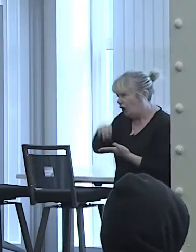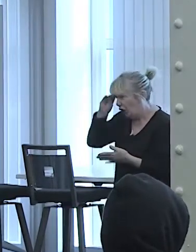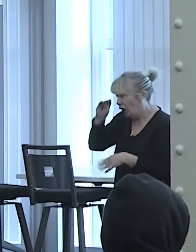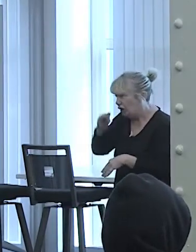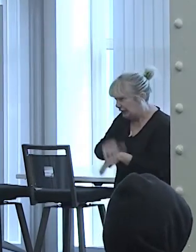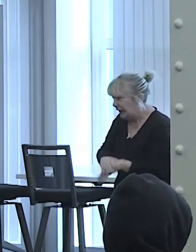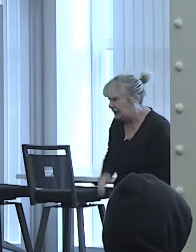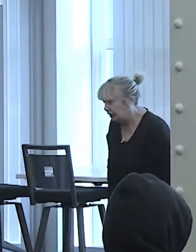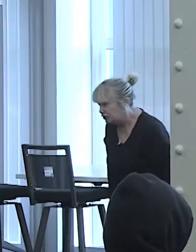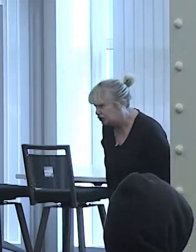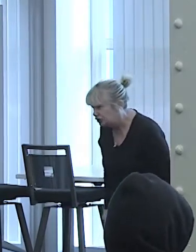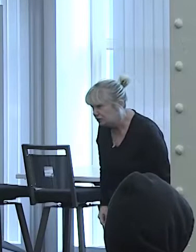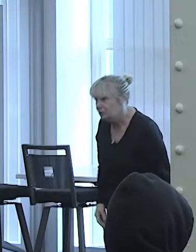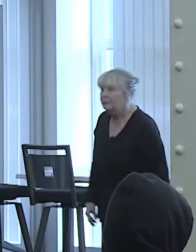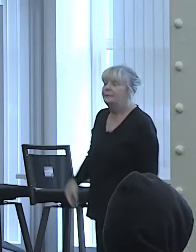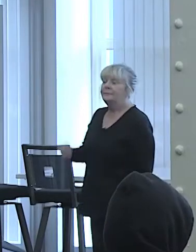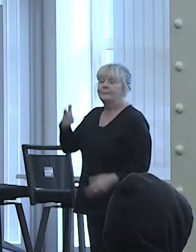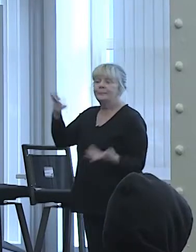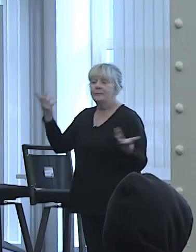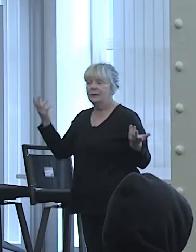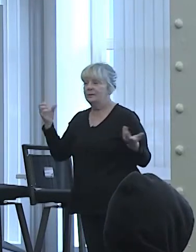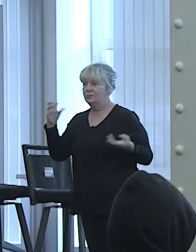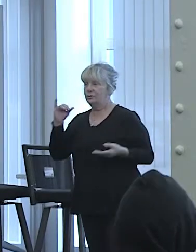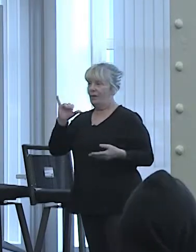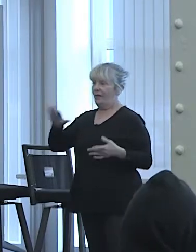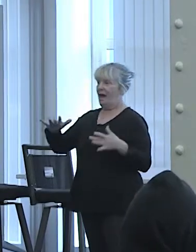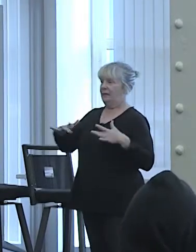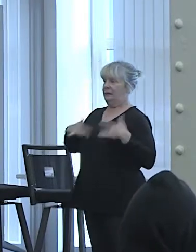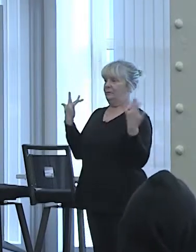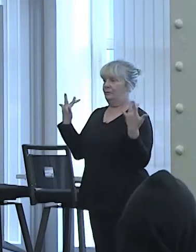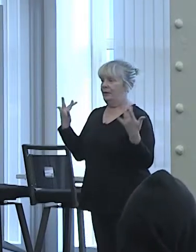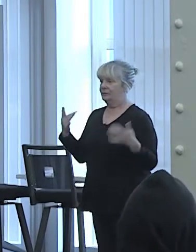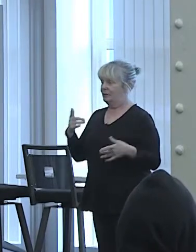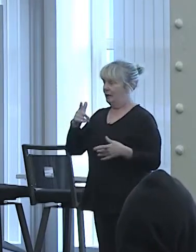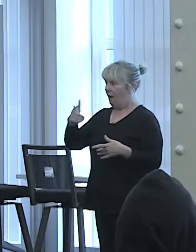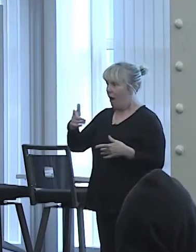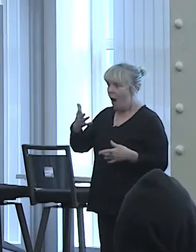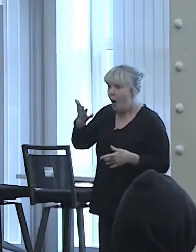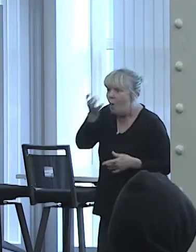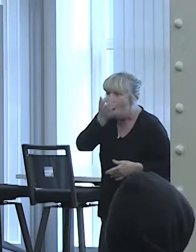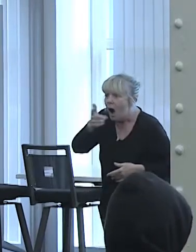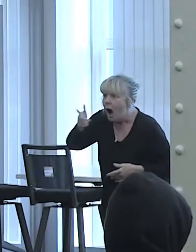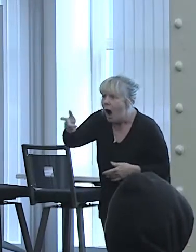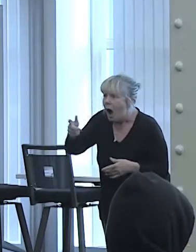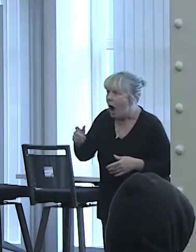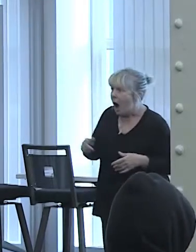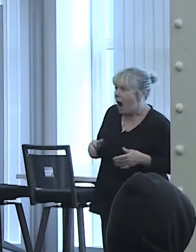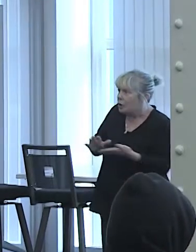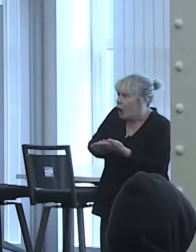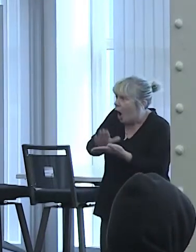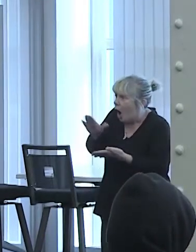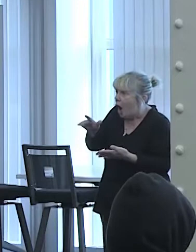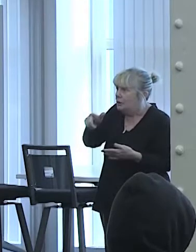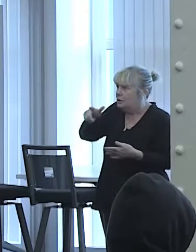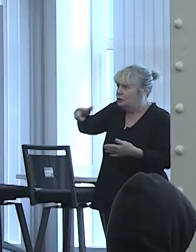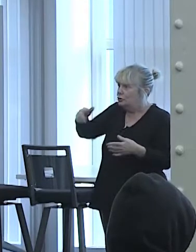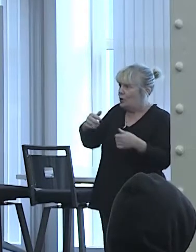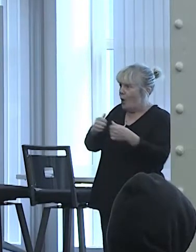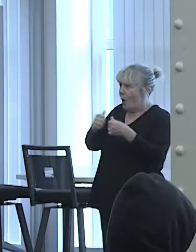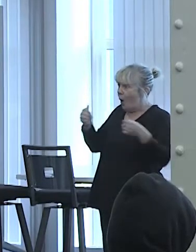Right, that the inspiration porn. Wow, you managed to go all the way through college while becoming openly trans and talking about it